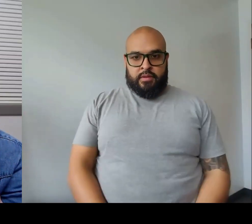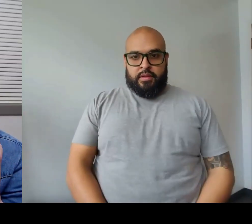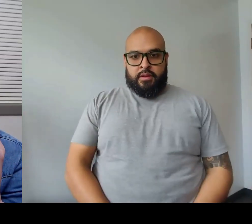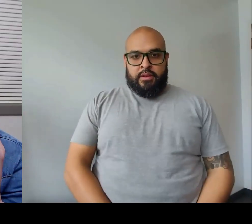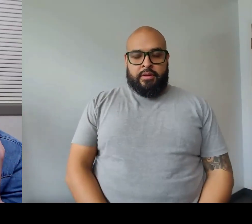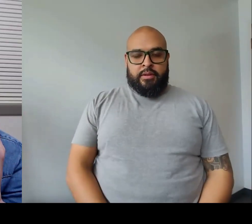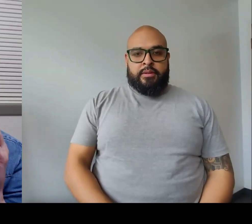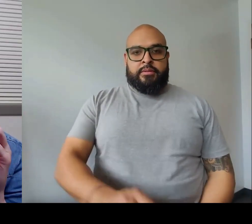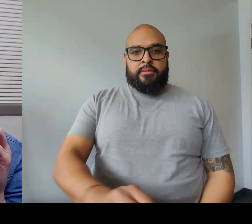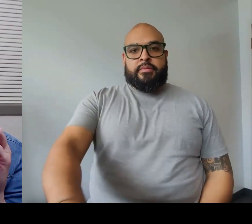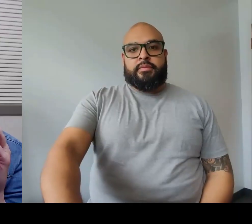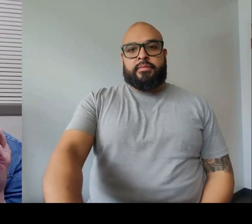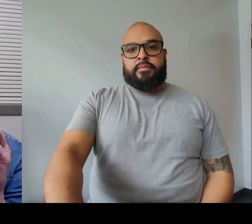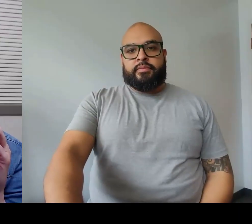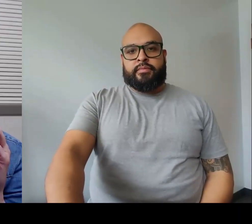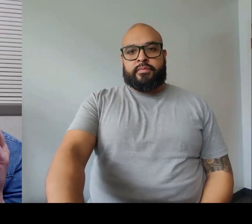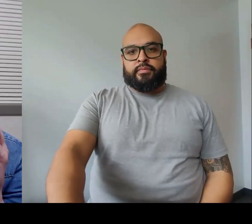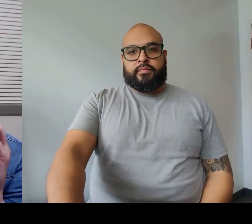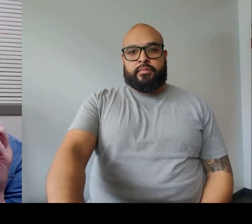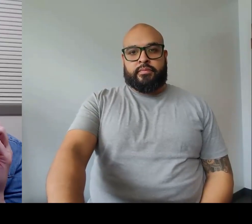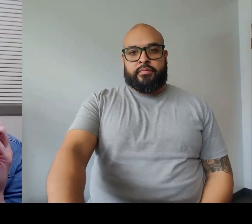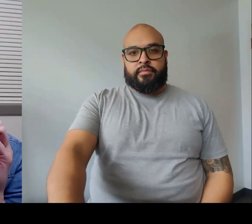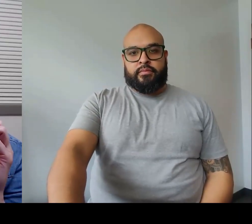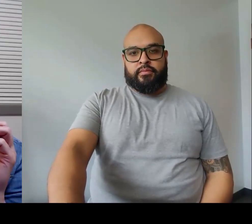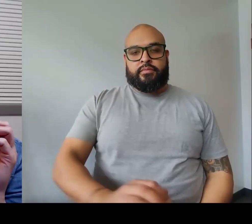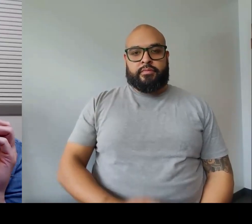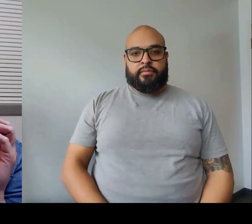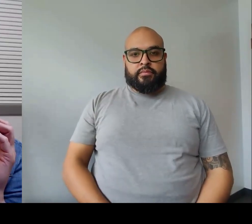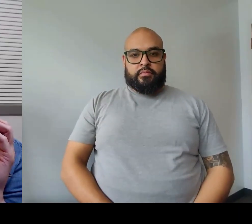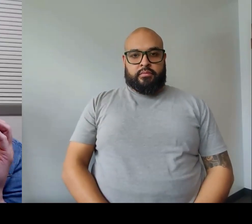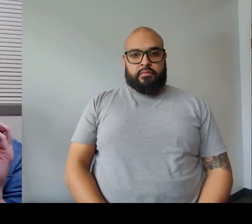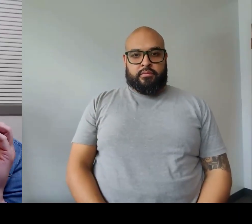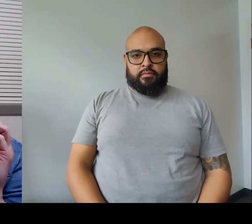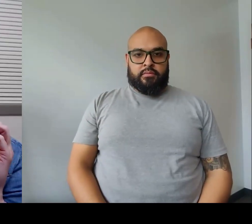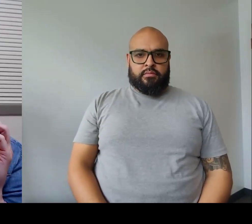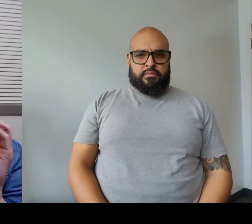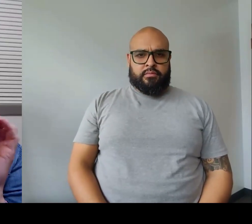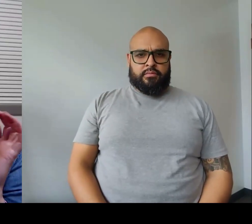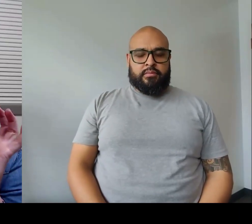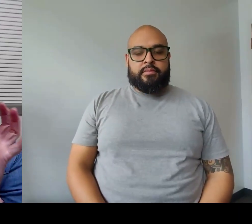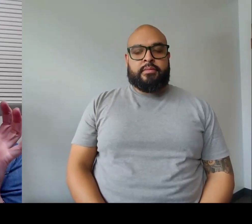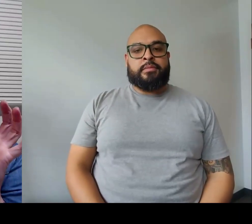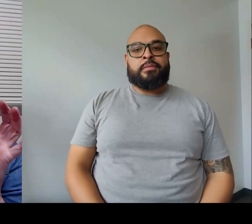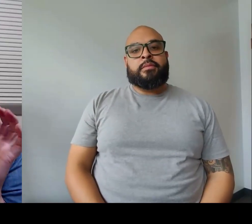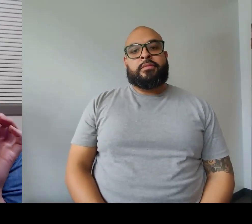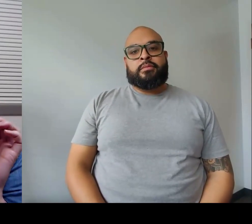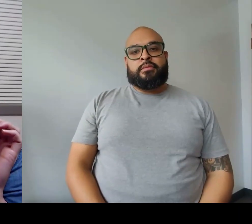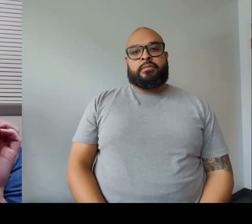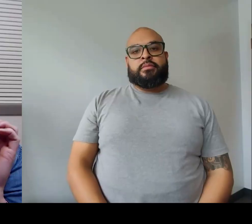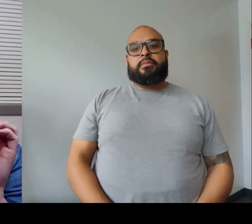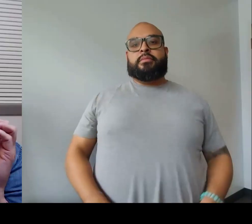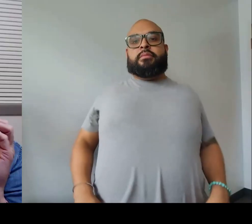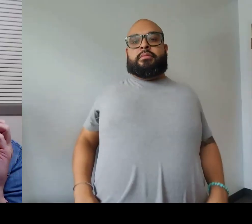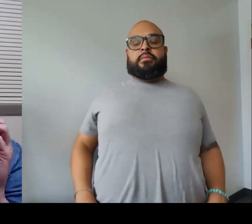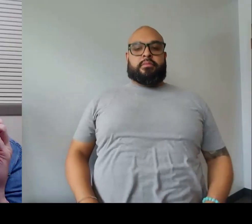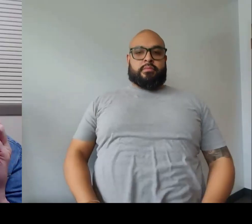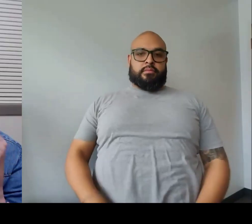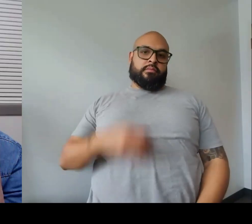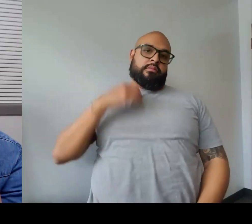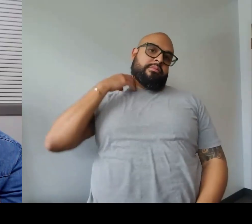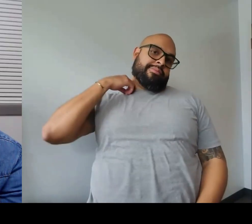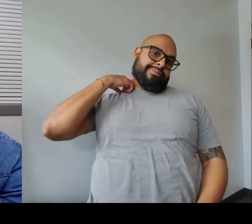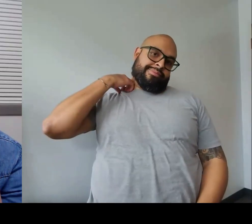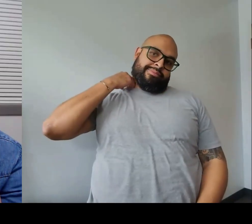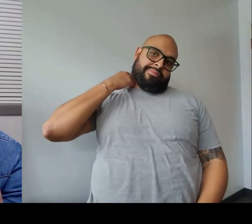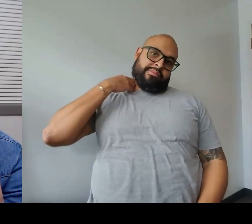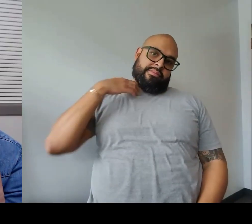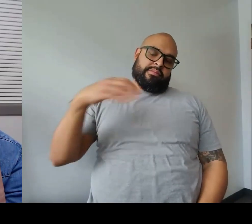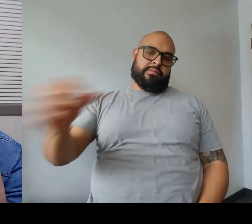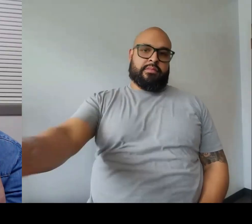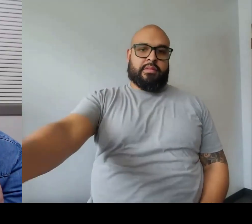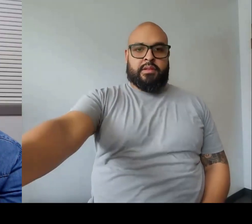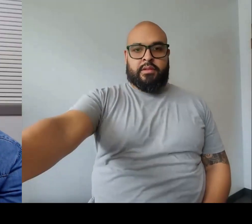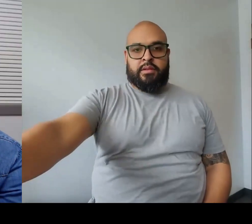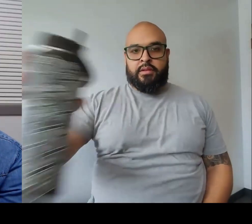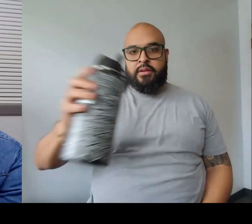And this was especially helpful early on in my career when I still wasn't as intentional as I wanted to be about observation and what exactly I was looking for.